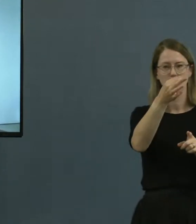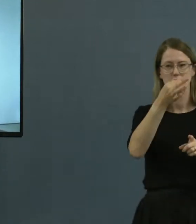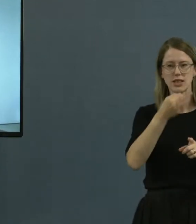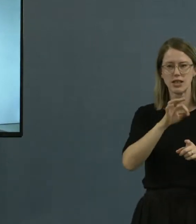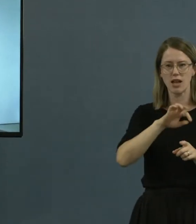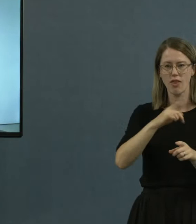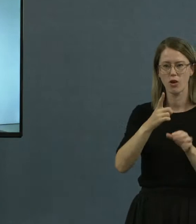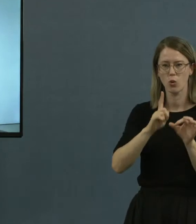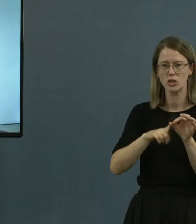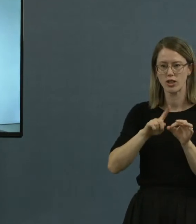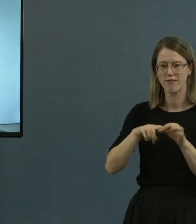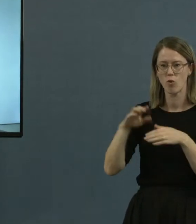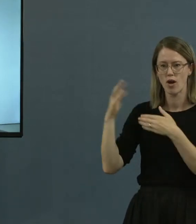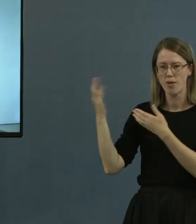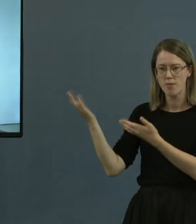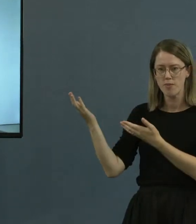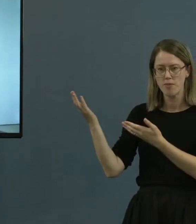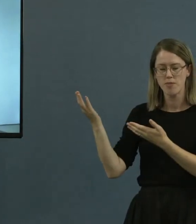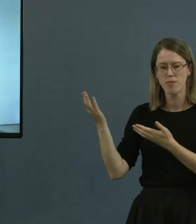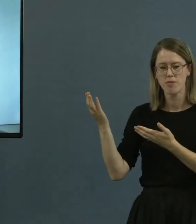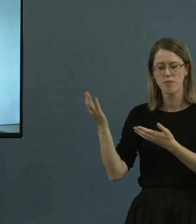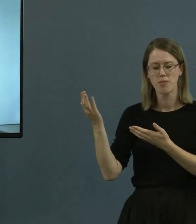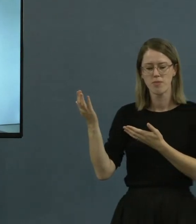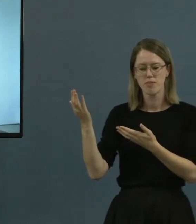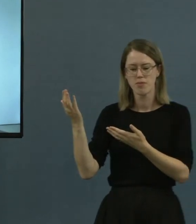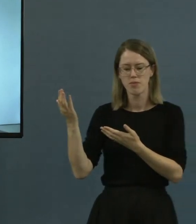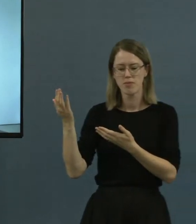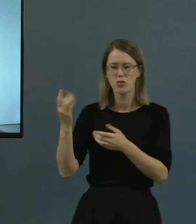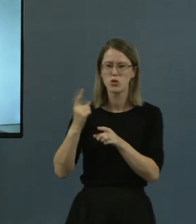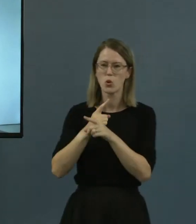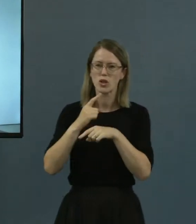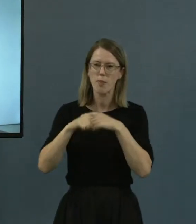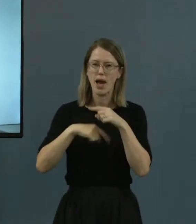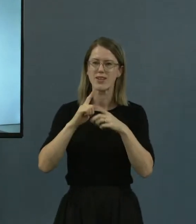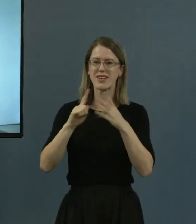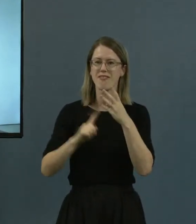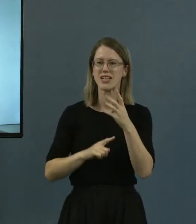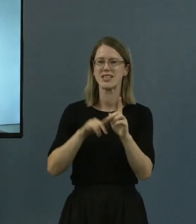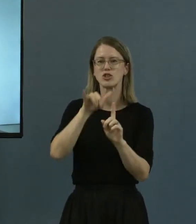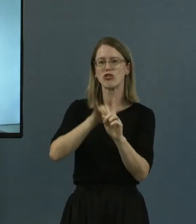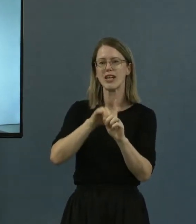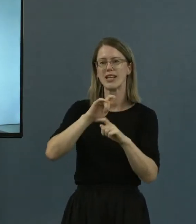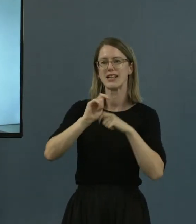A follow-on question for that, probably again for Dr